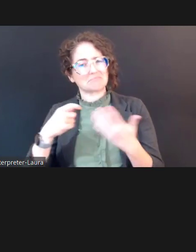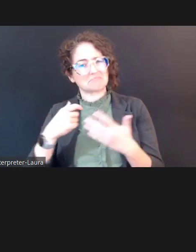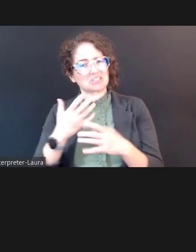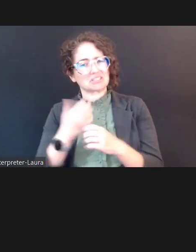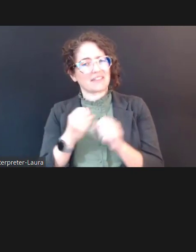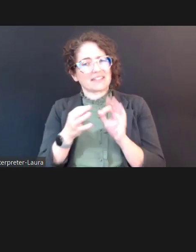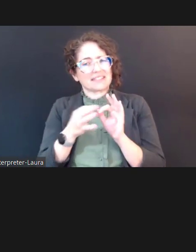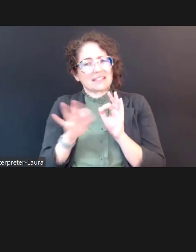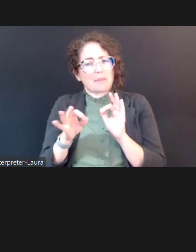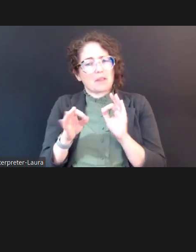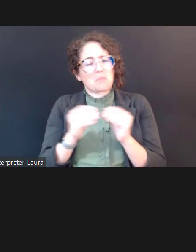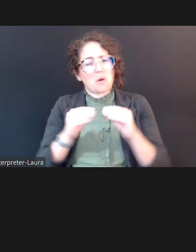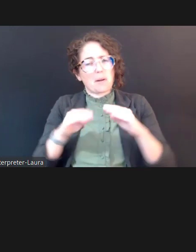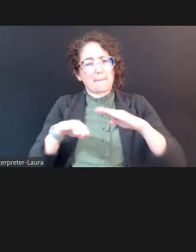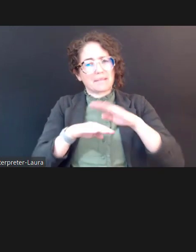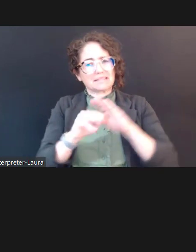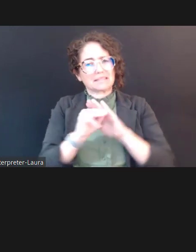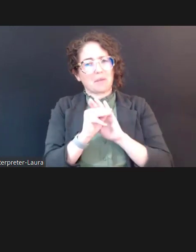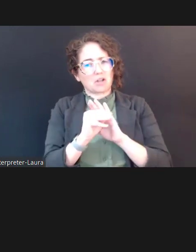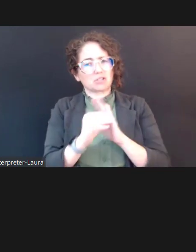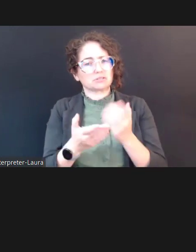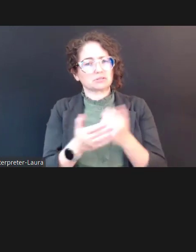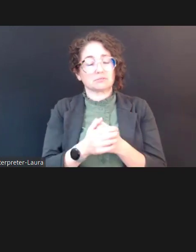William Eiserman: In addition to the cost of the equipment, as Terry